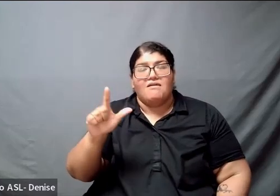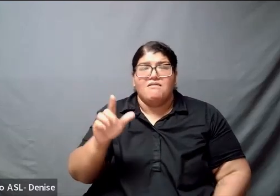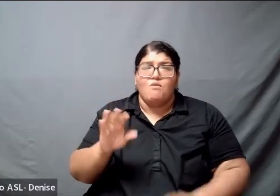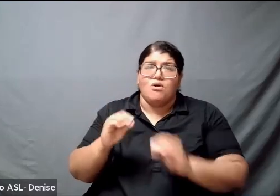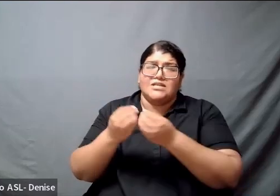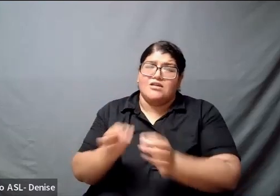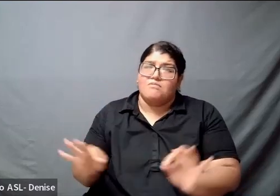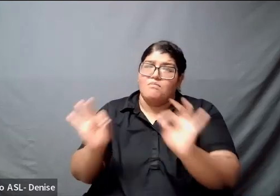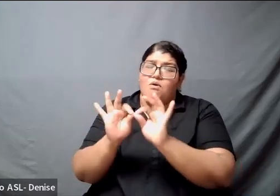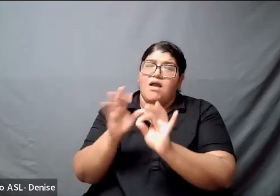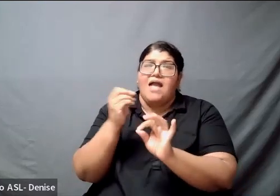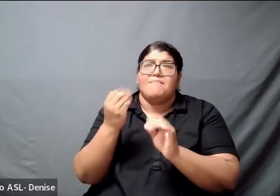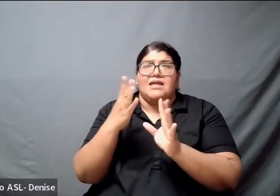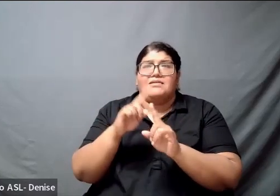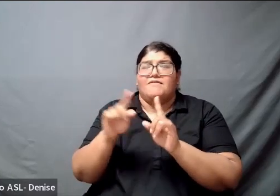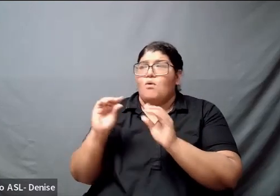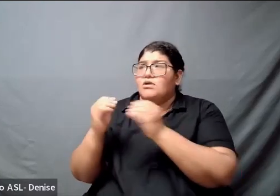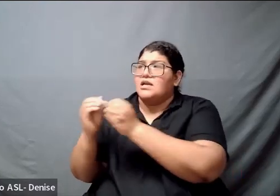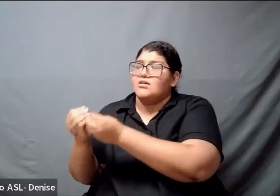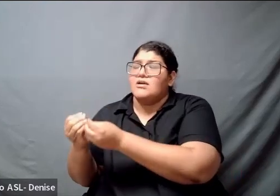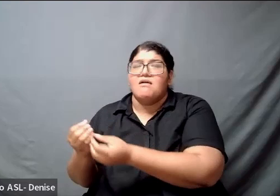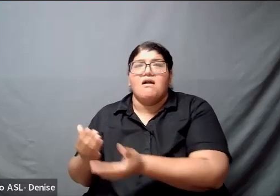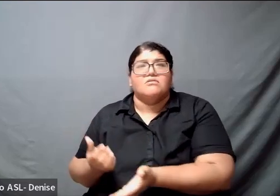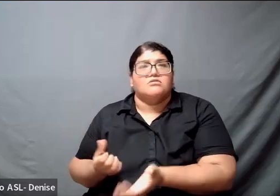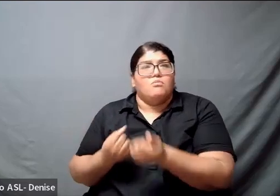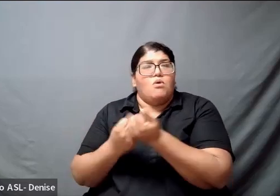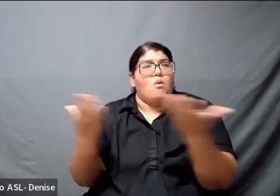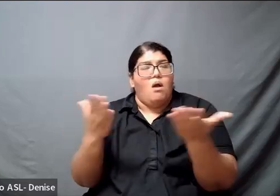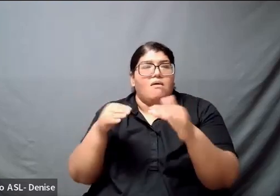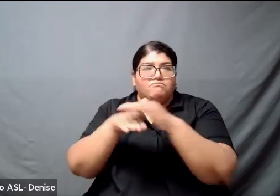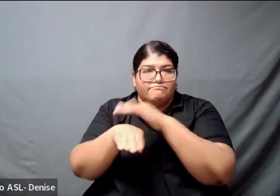many organizations in creating more accessible events online